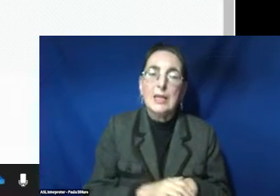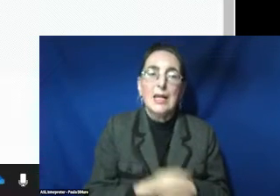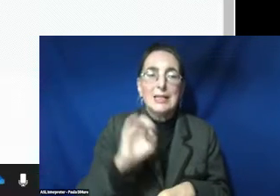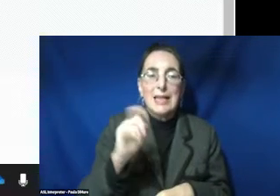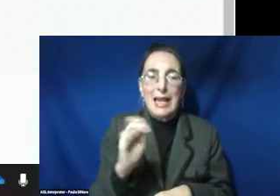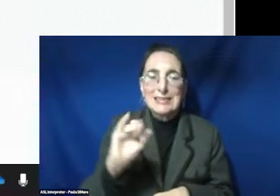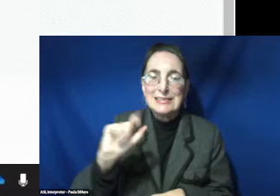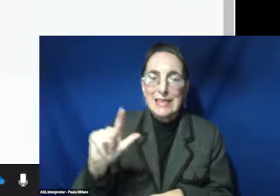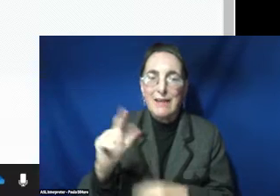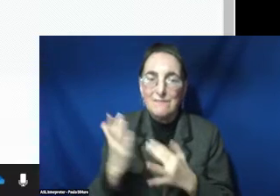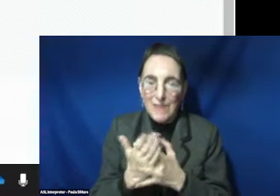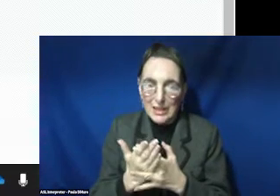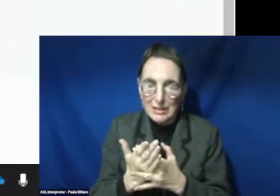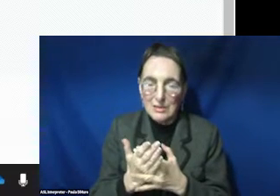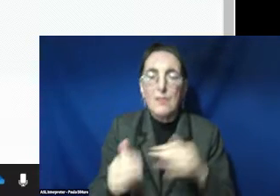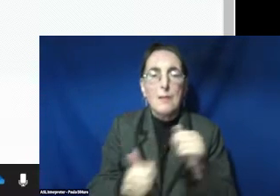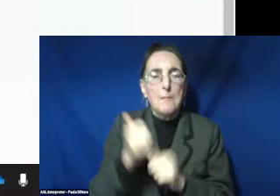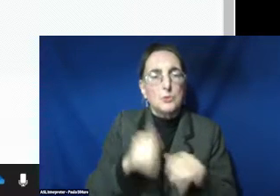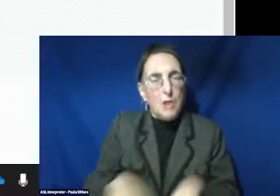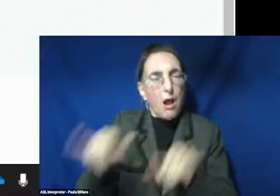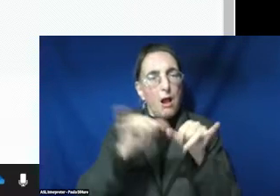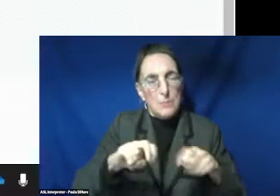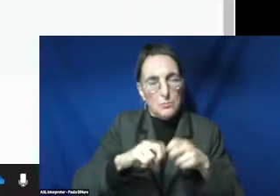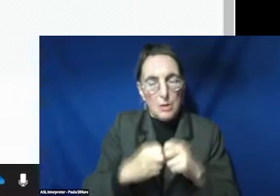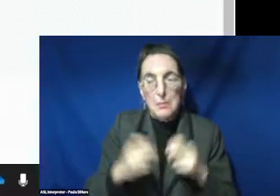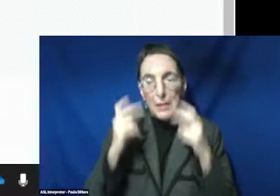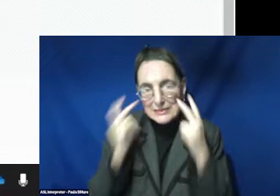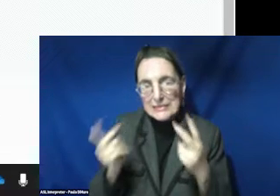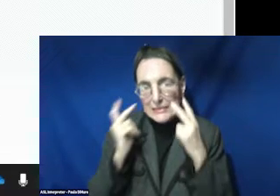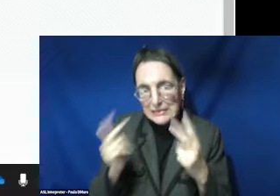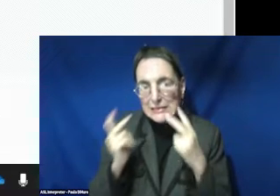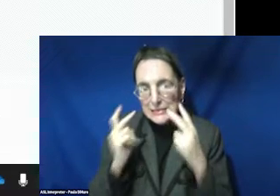So I'm going to go ahead and upload a document with -- Let's see.